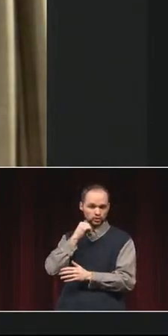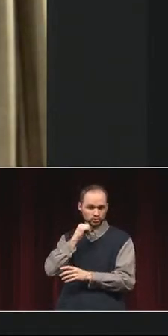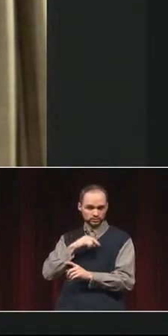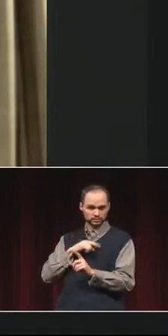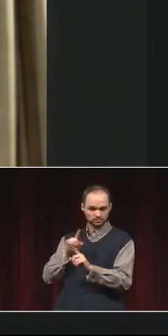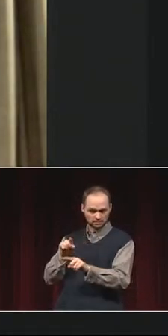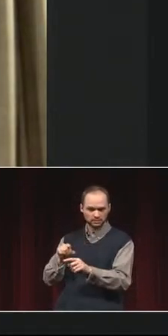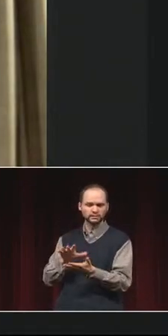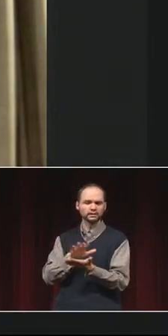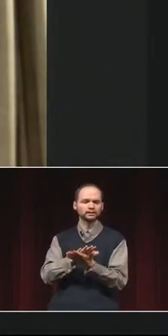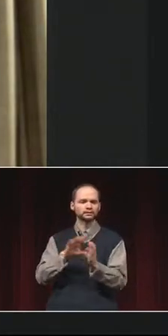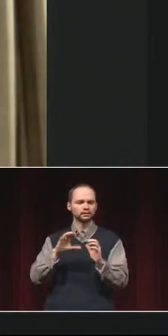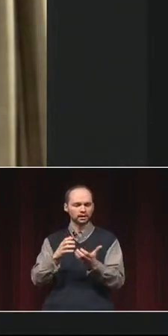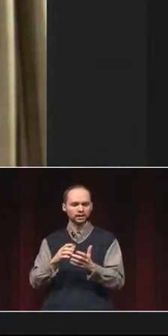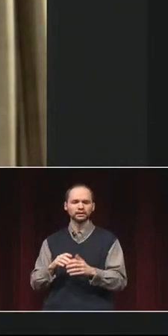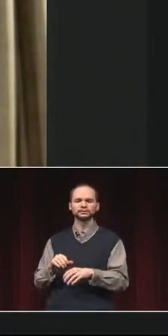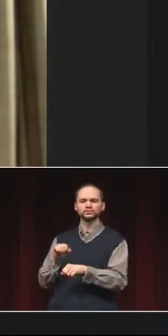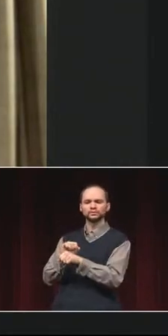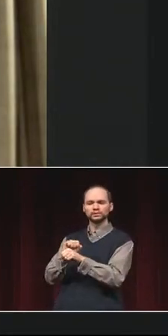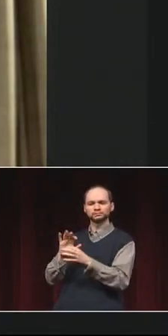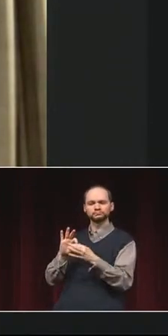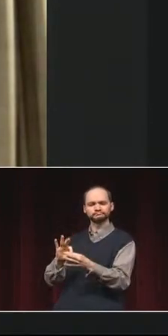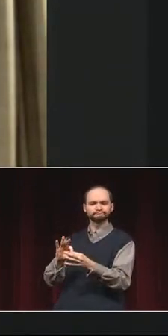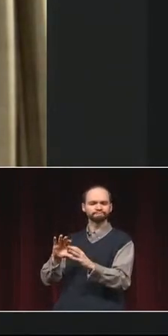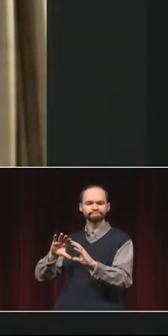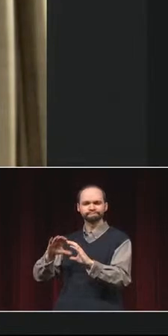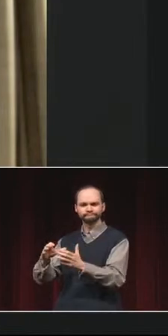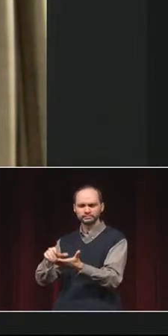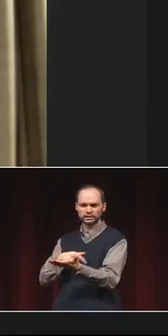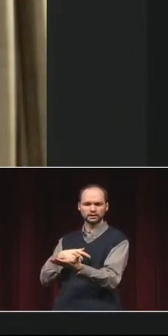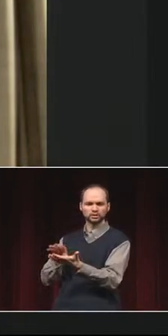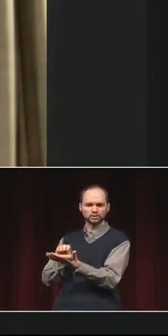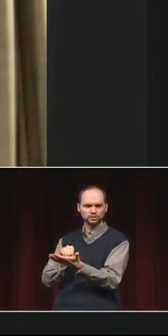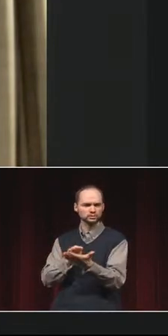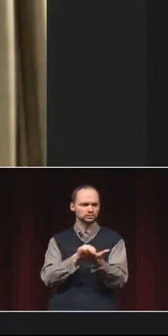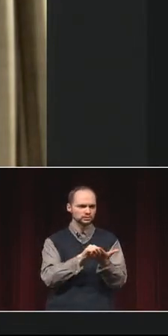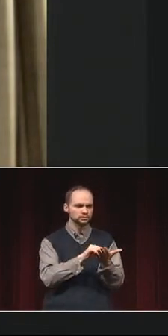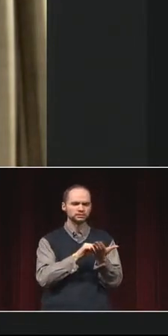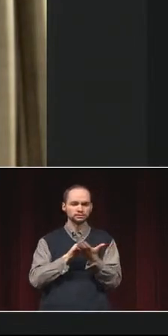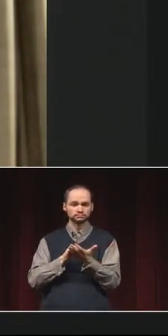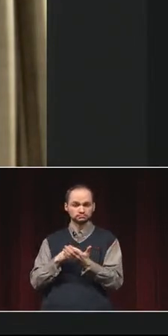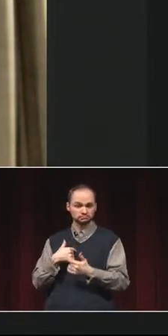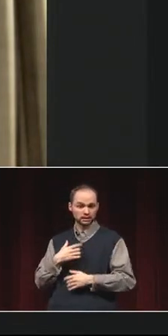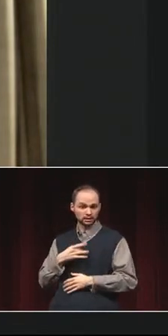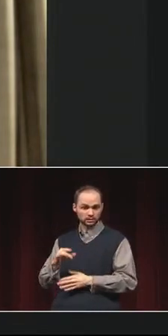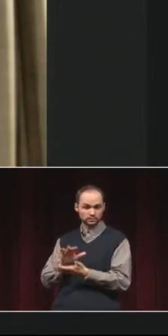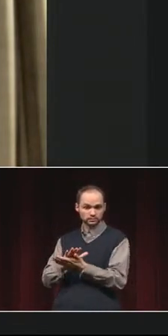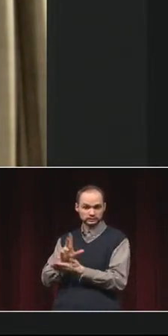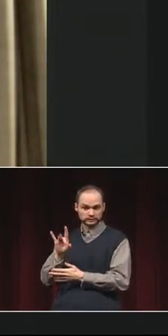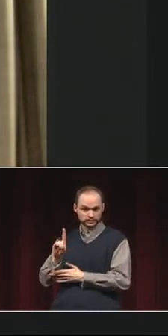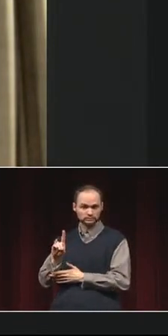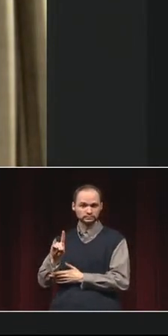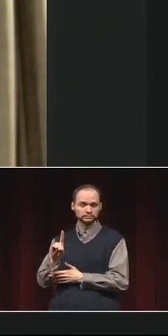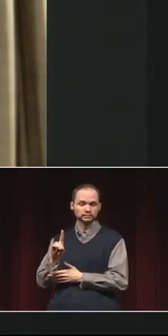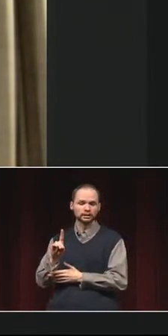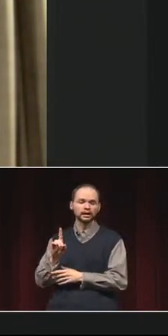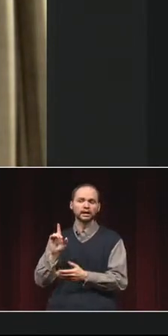vocational courses. I liked school and I did very well until I had to dropout just before